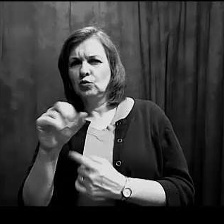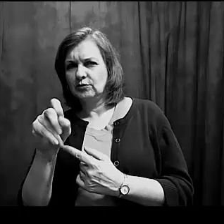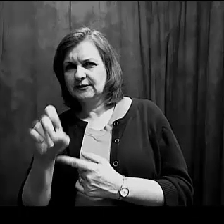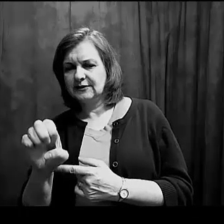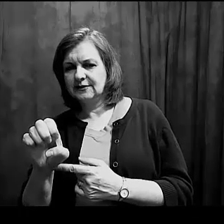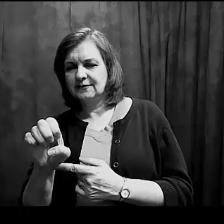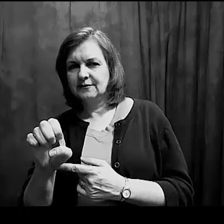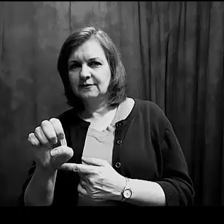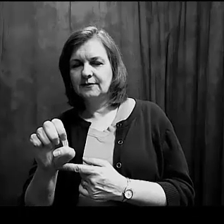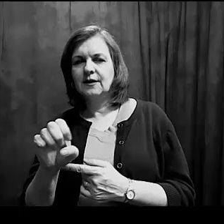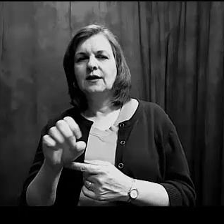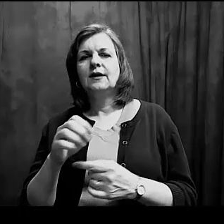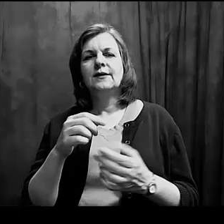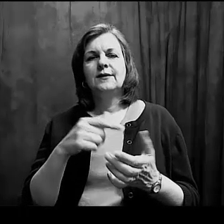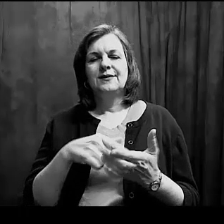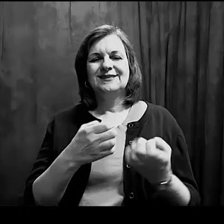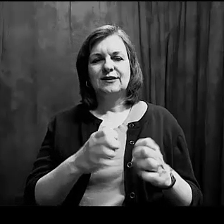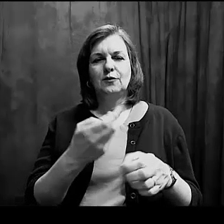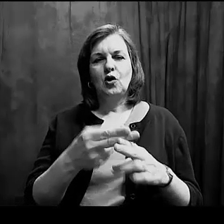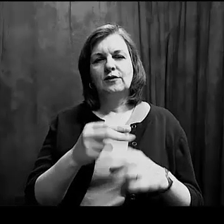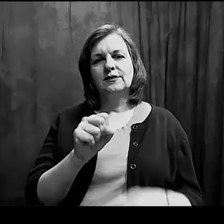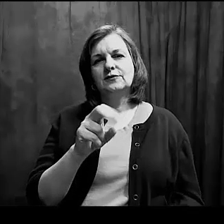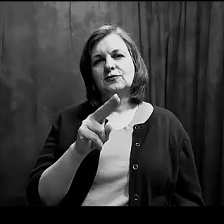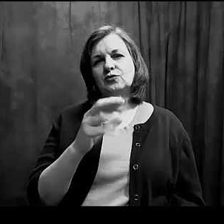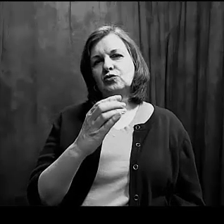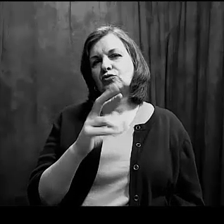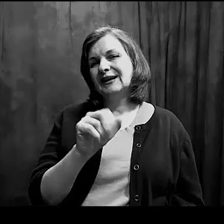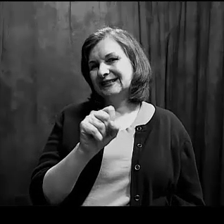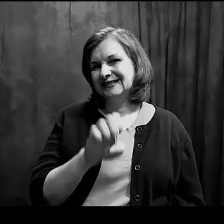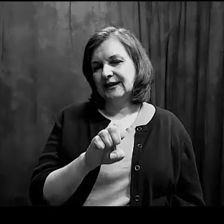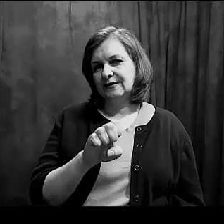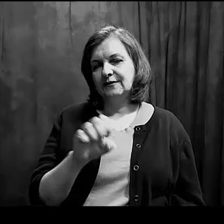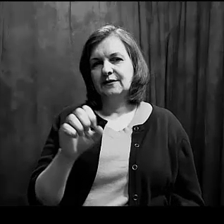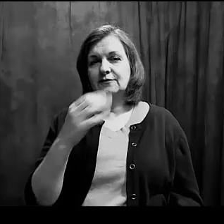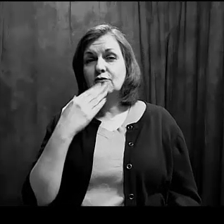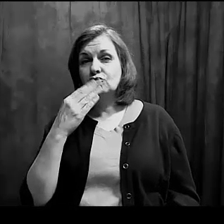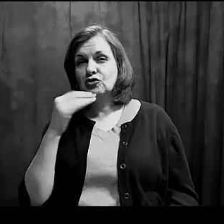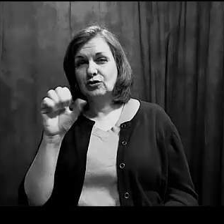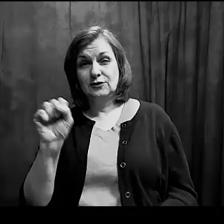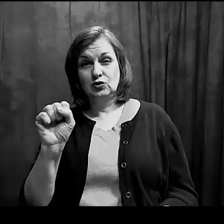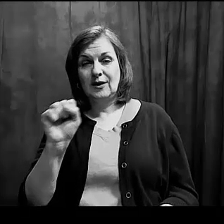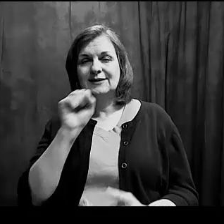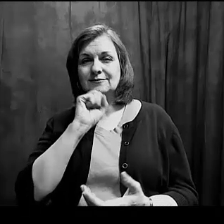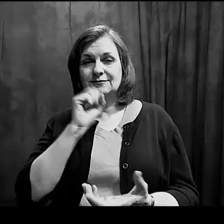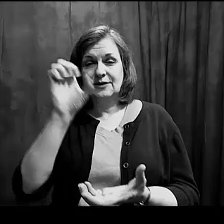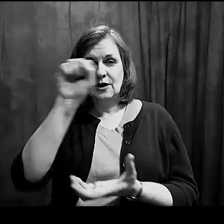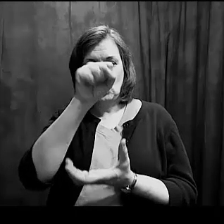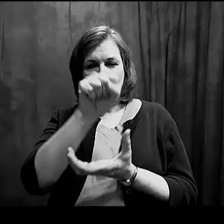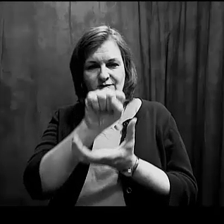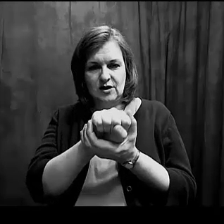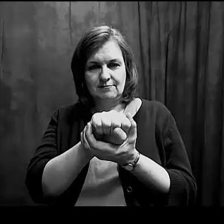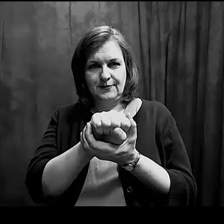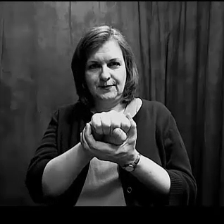so sucrose fits into that active site the enzyme when